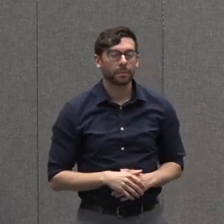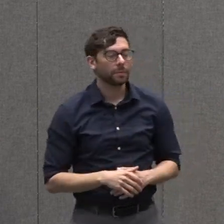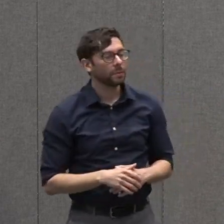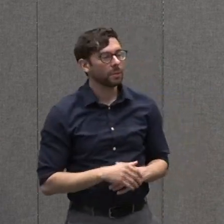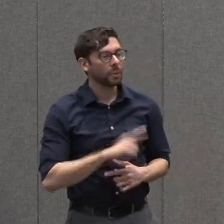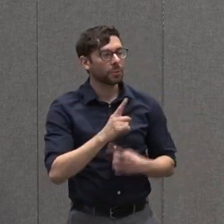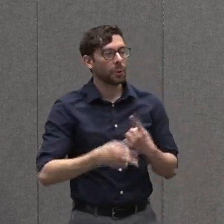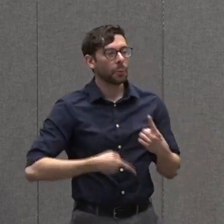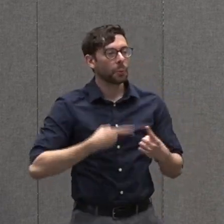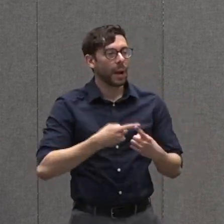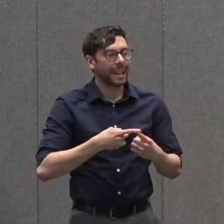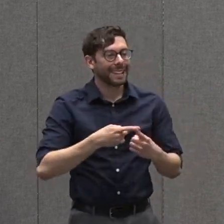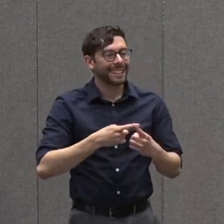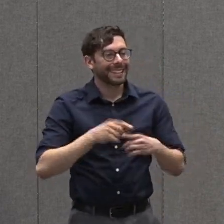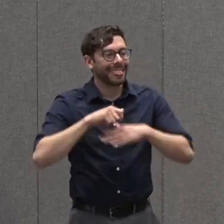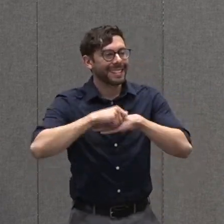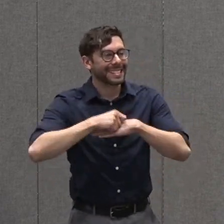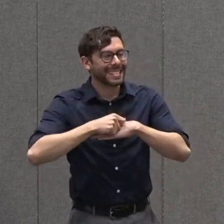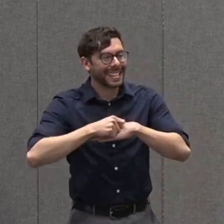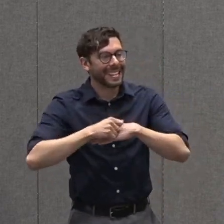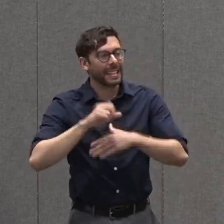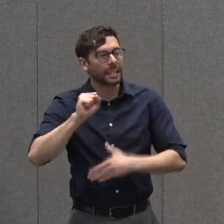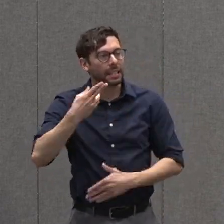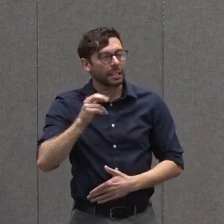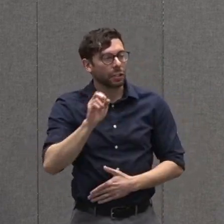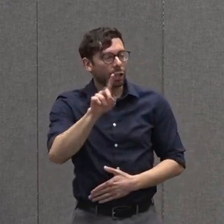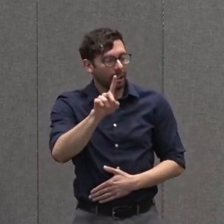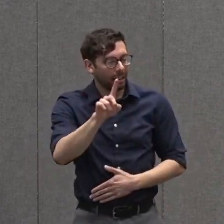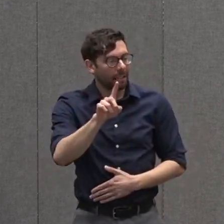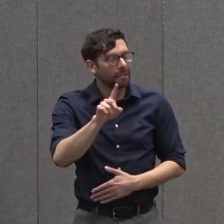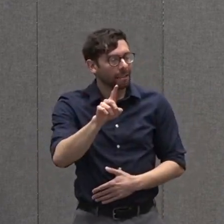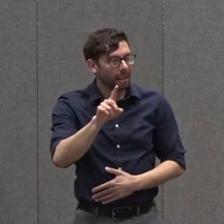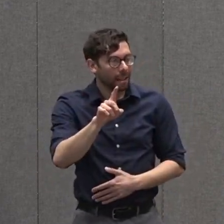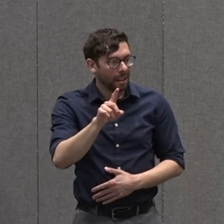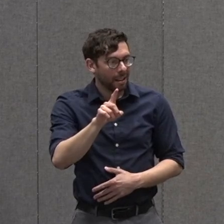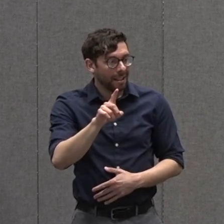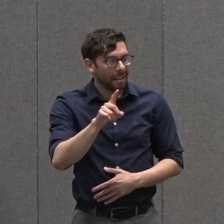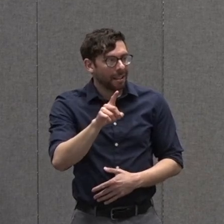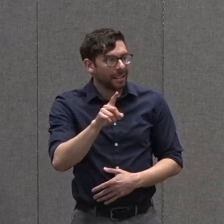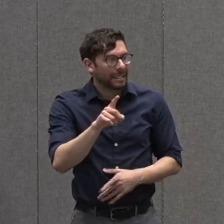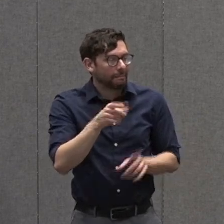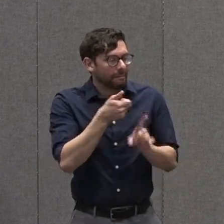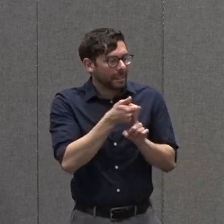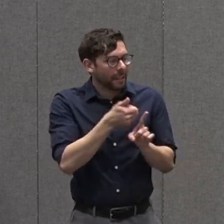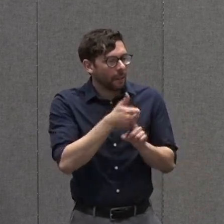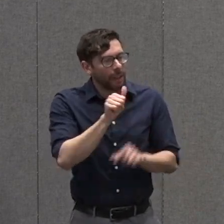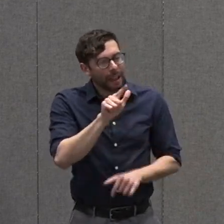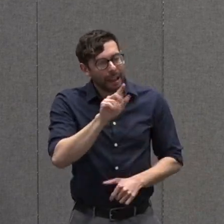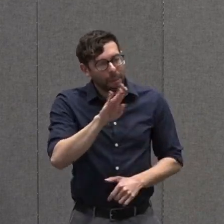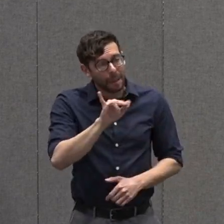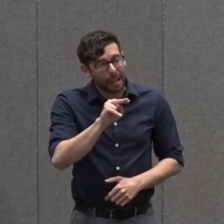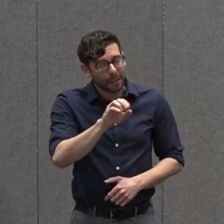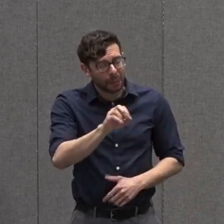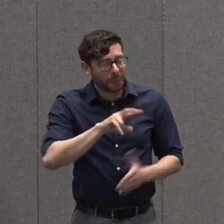when it's an albino snake, does that have, is it very different than what we looked at here,